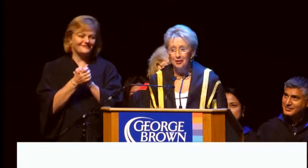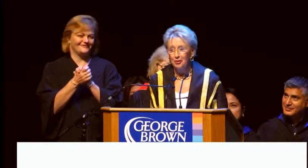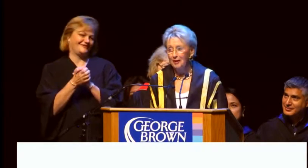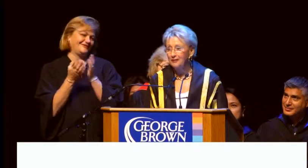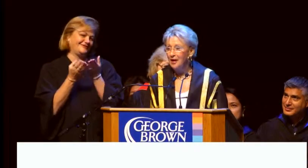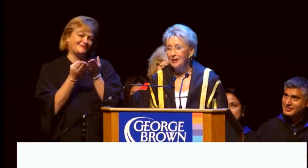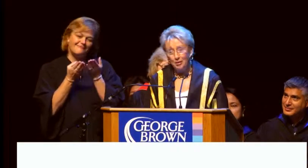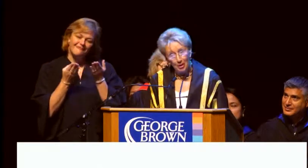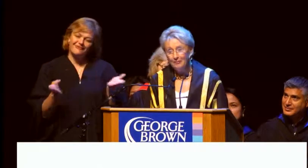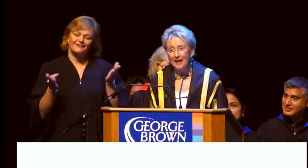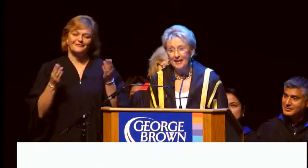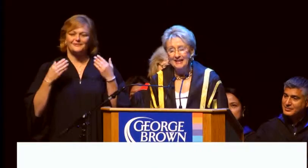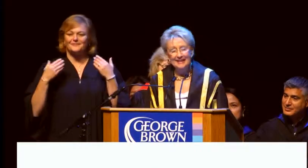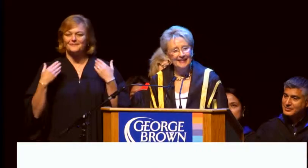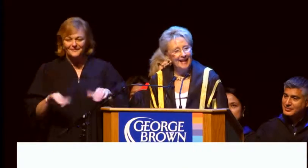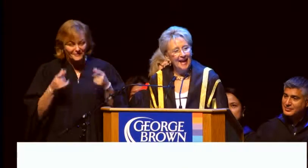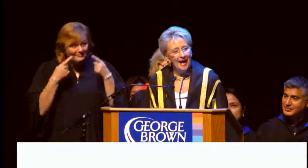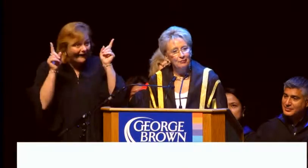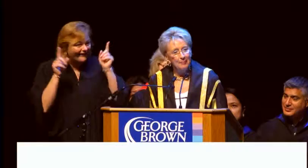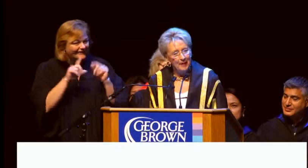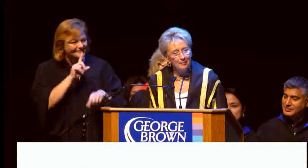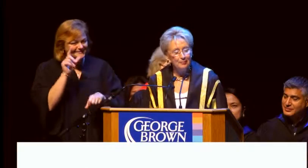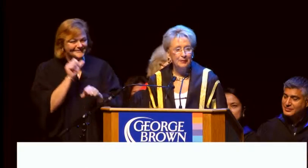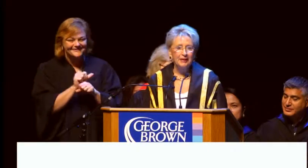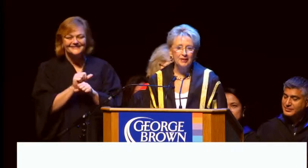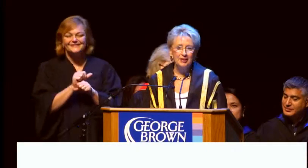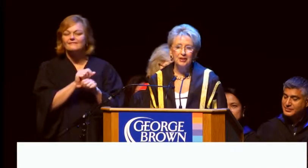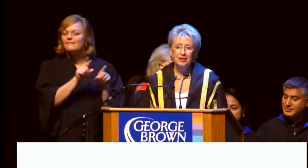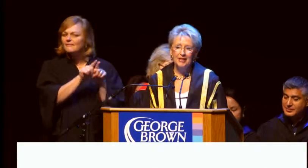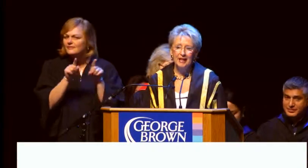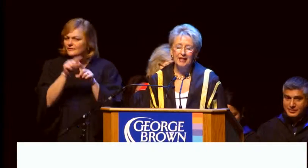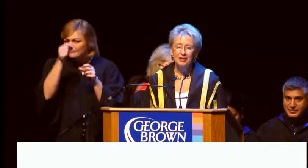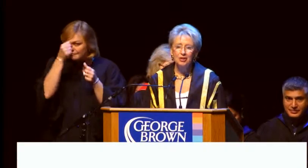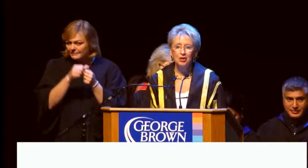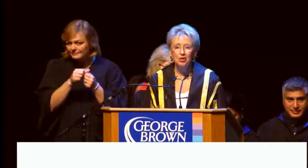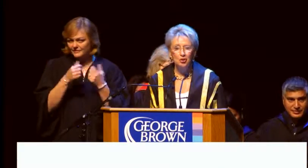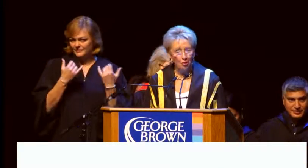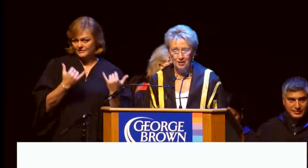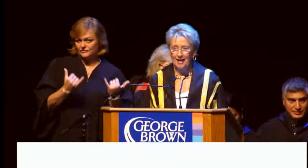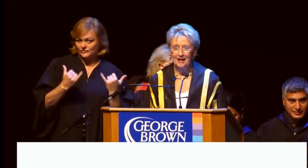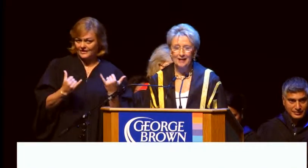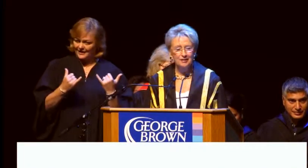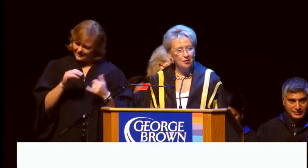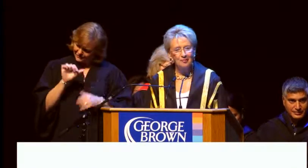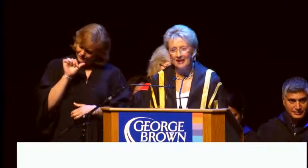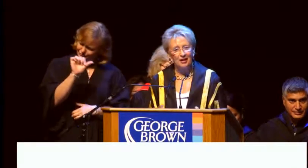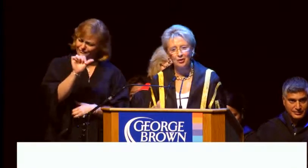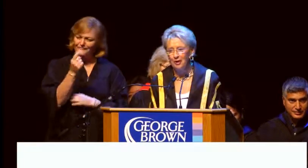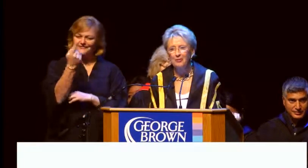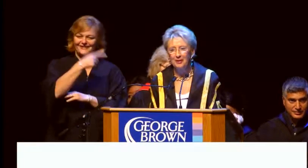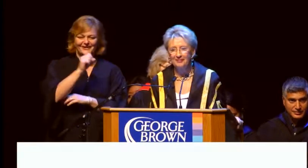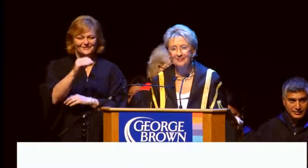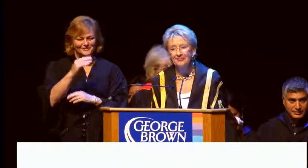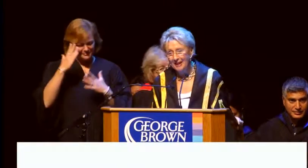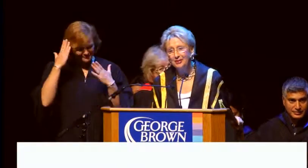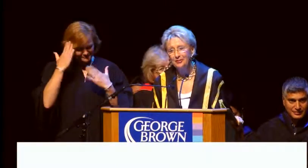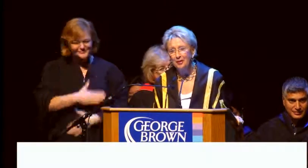YOU HAVE MADE IT AND REMEMBER PLEASE THAT TODAY IS YOUR DAY SO MAKE IT A GREAT ONE! THANK YOU VERY MUCH.